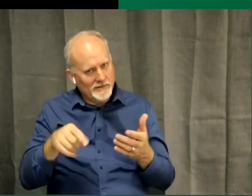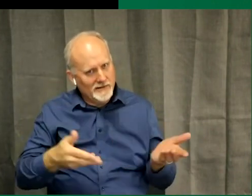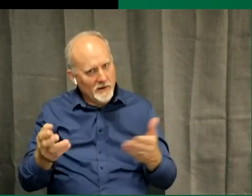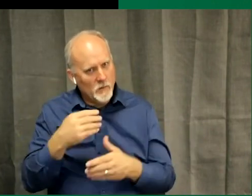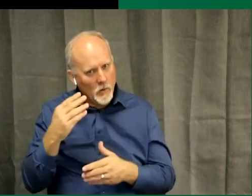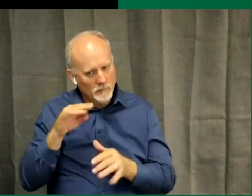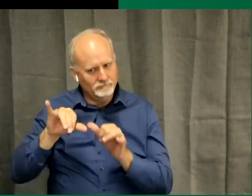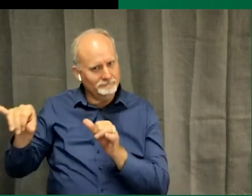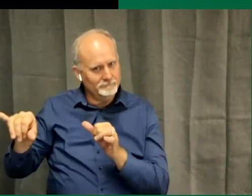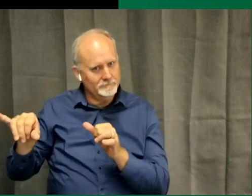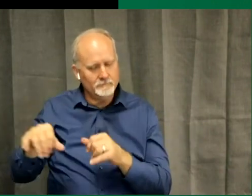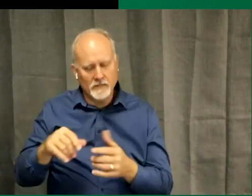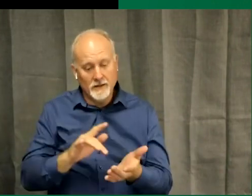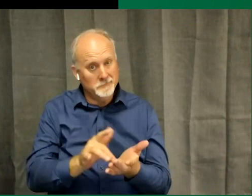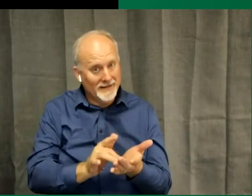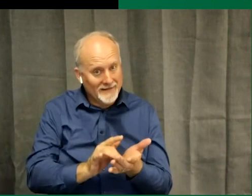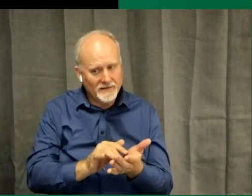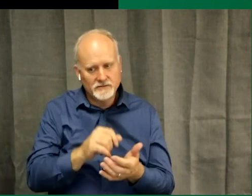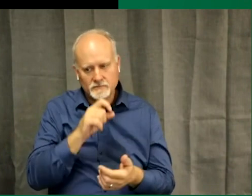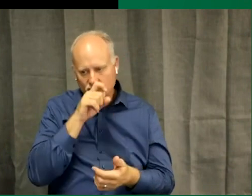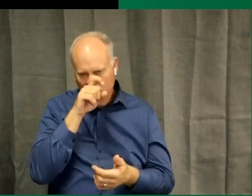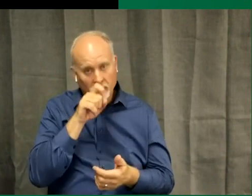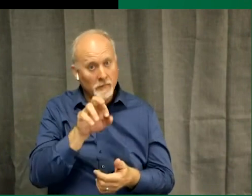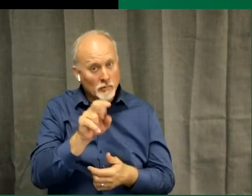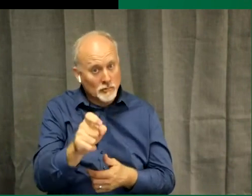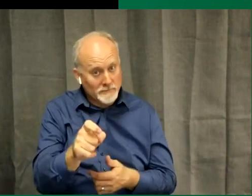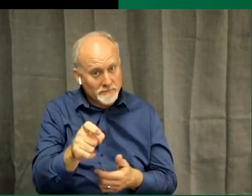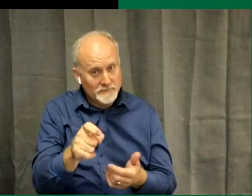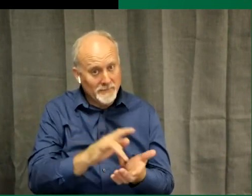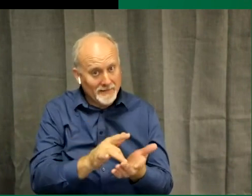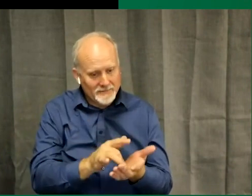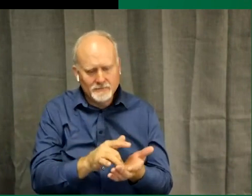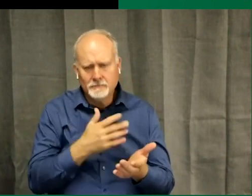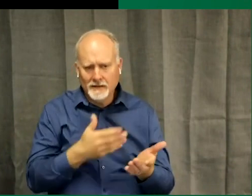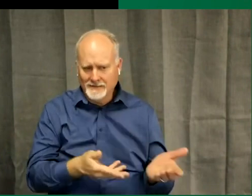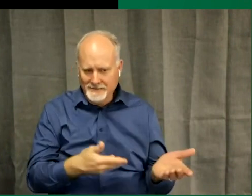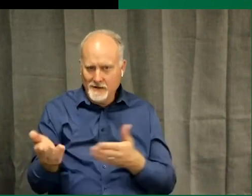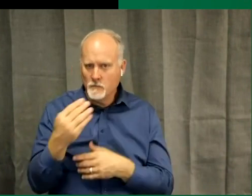medications any prescription medications you may be taking please take those items home it's